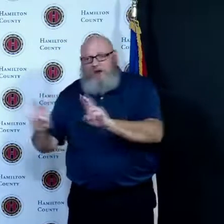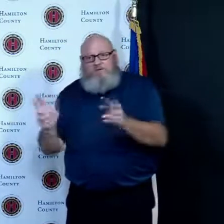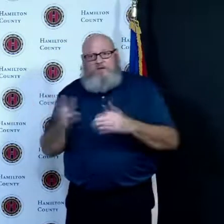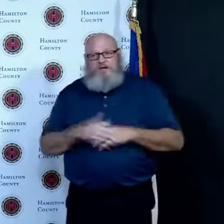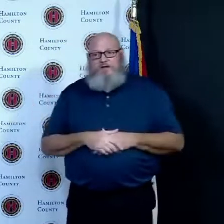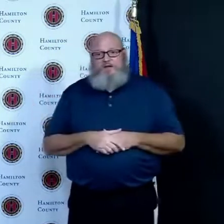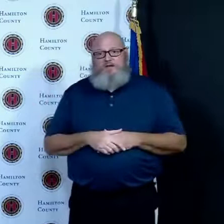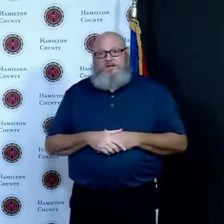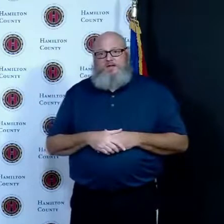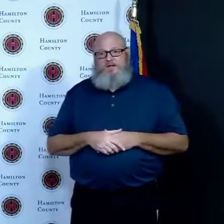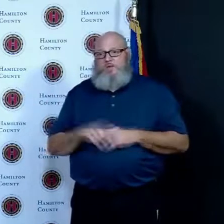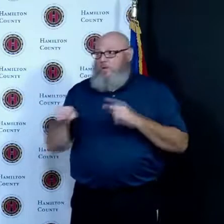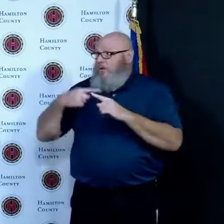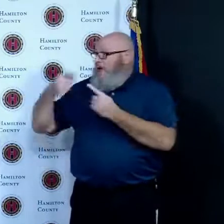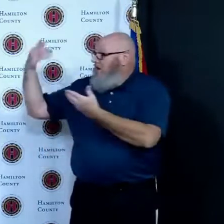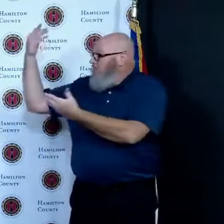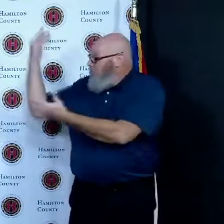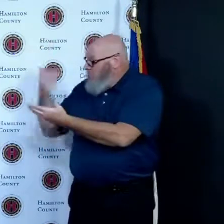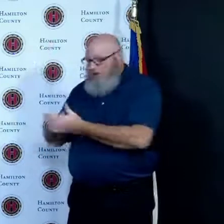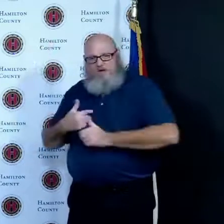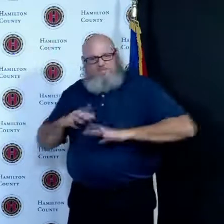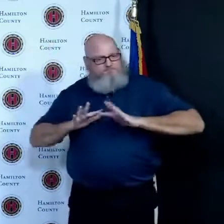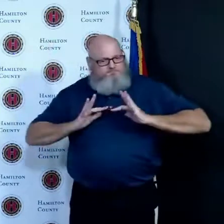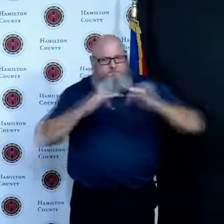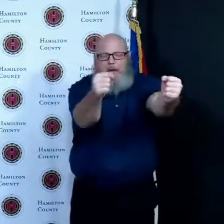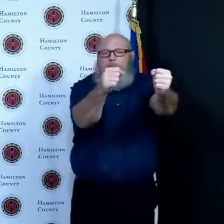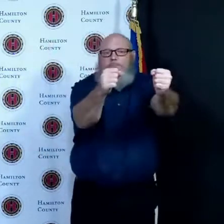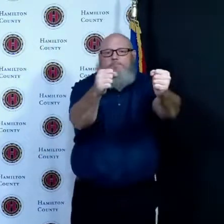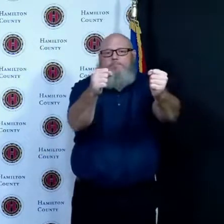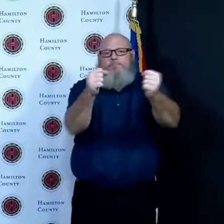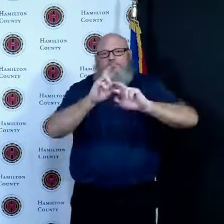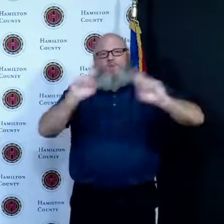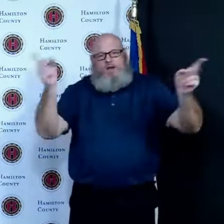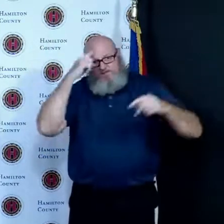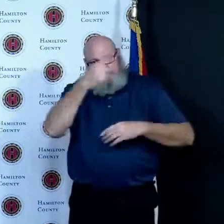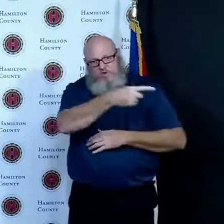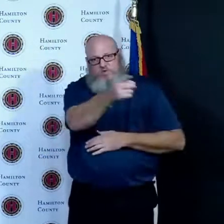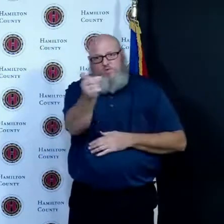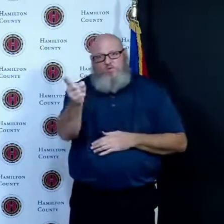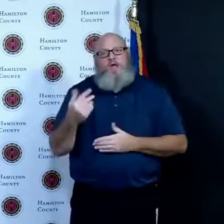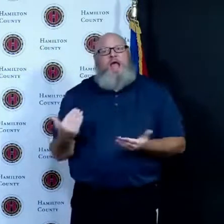to come on Friday again Friday at noon the Mayor myself the hospital systems